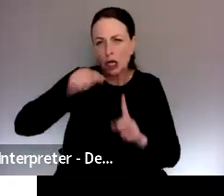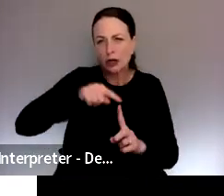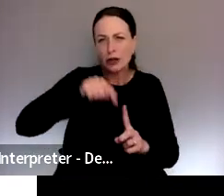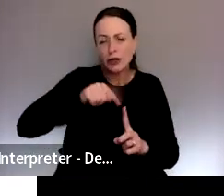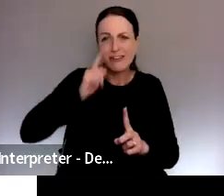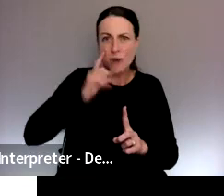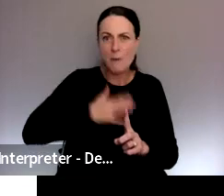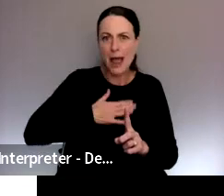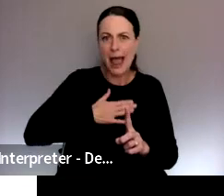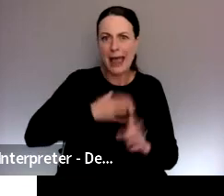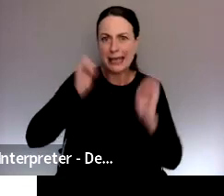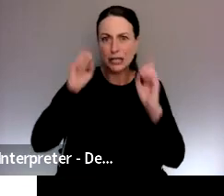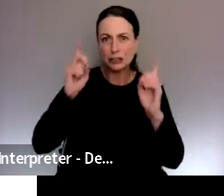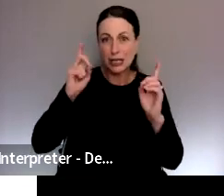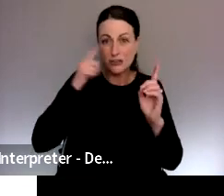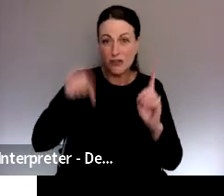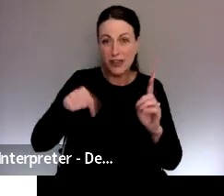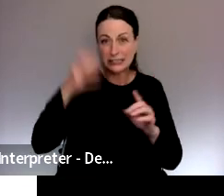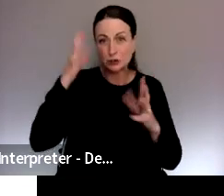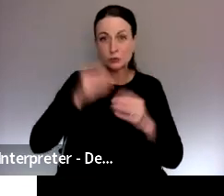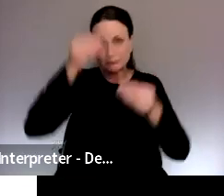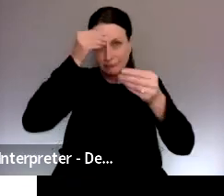in terms of my education of it?